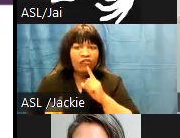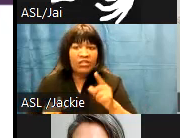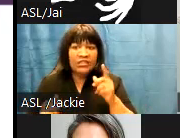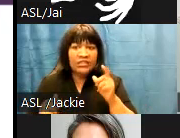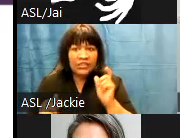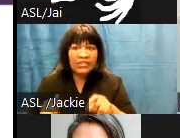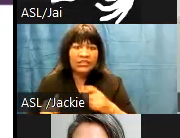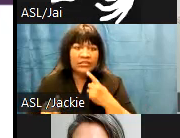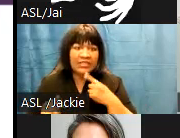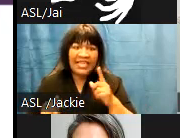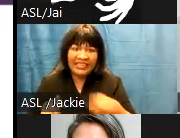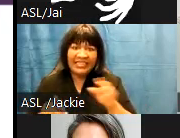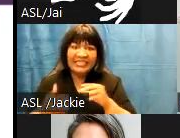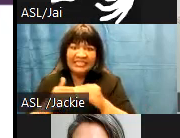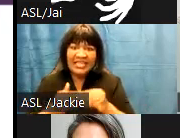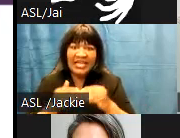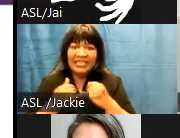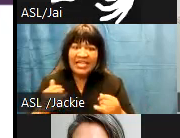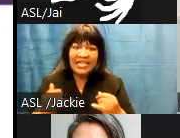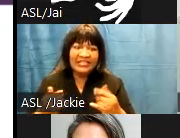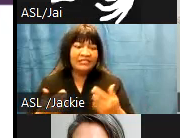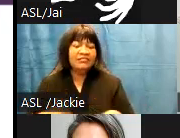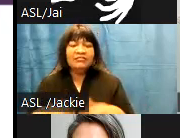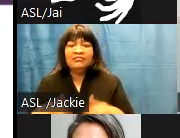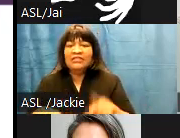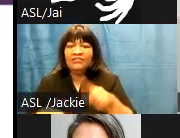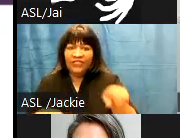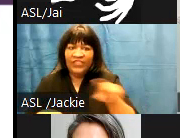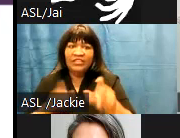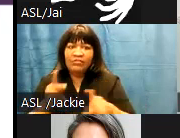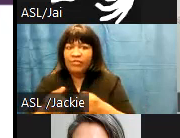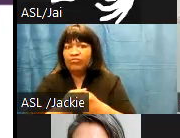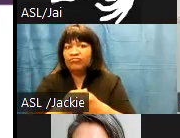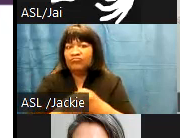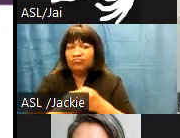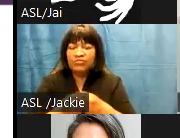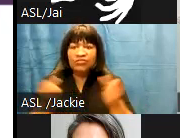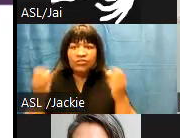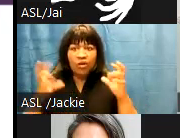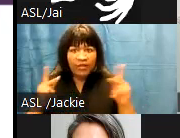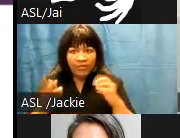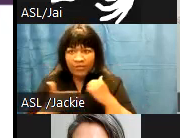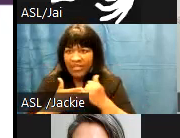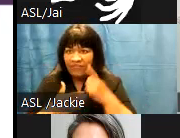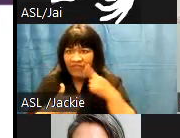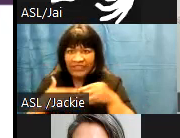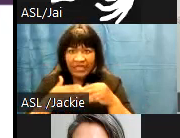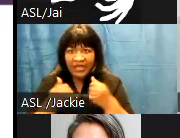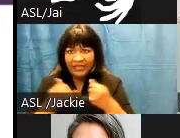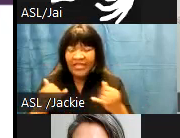that guidelines would not be what they are without the work of so so many and many not on the slide